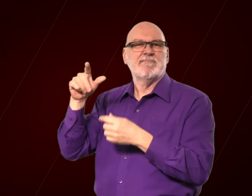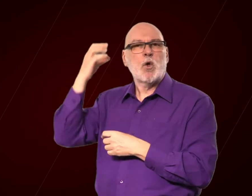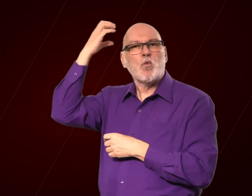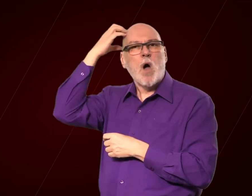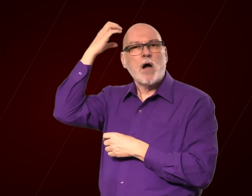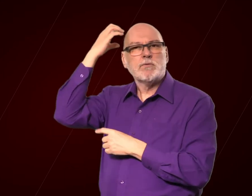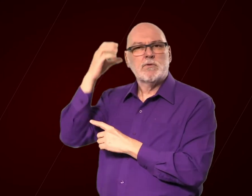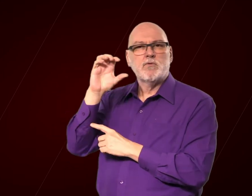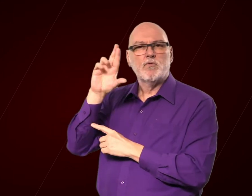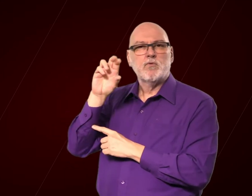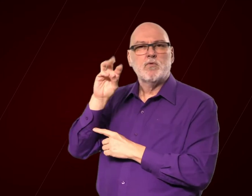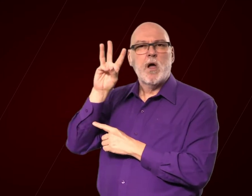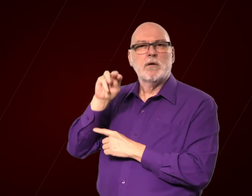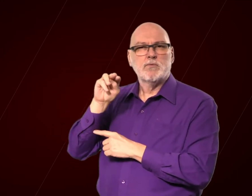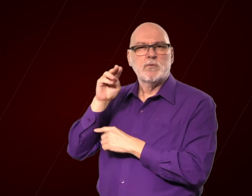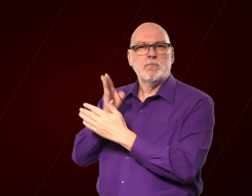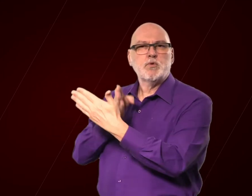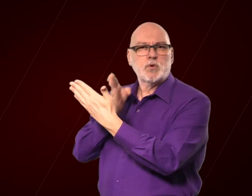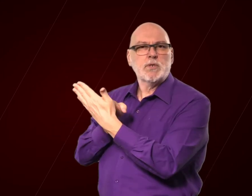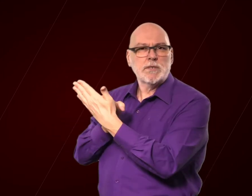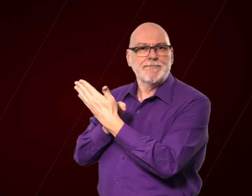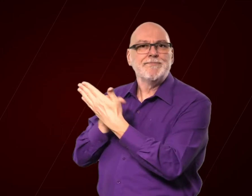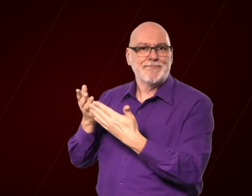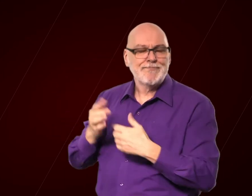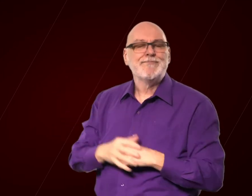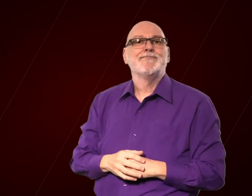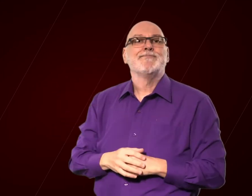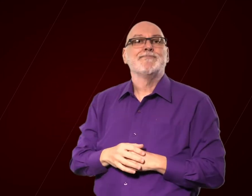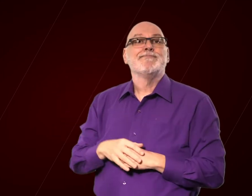in an agreement with Crown prosecutors.